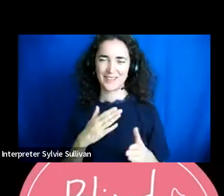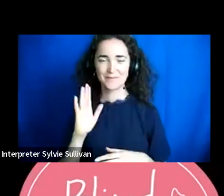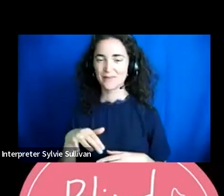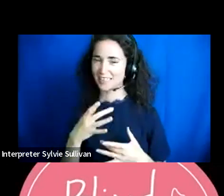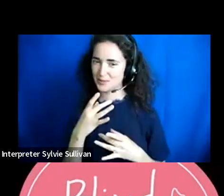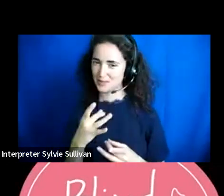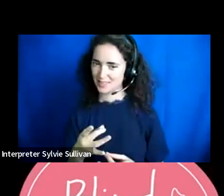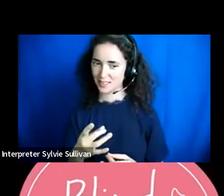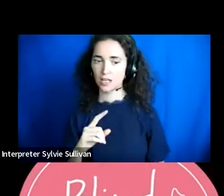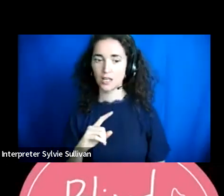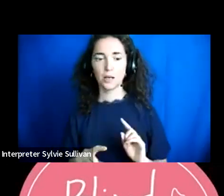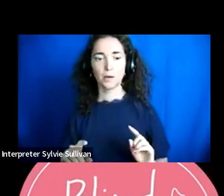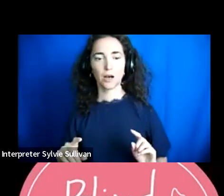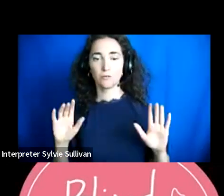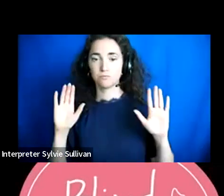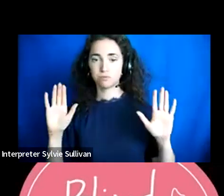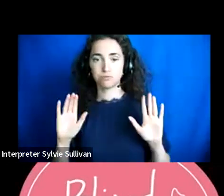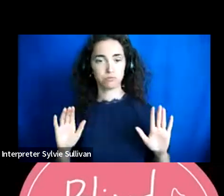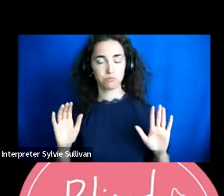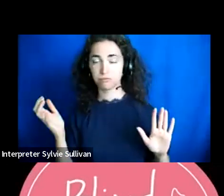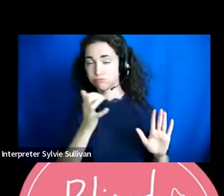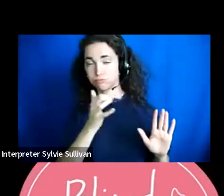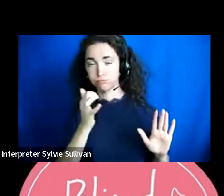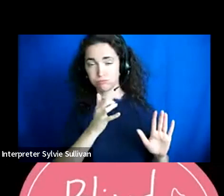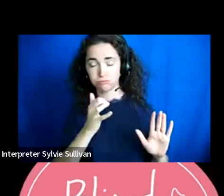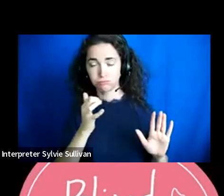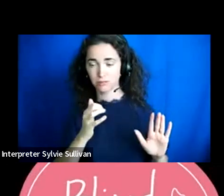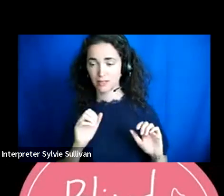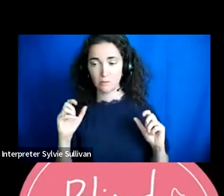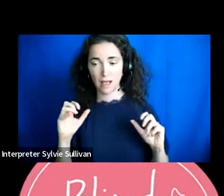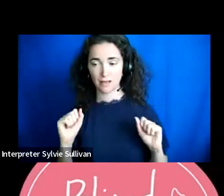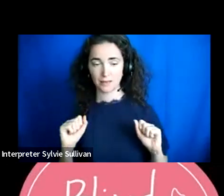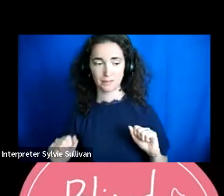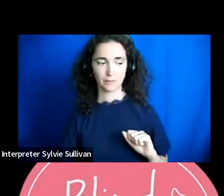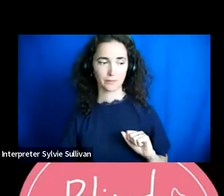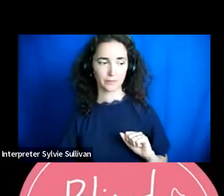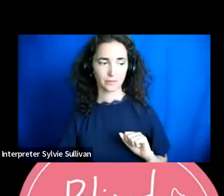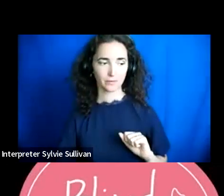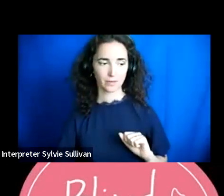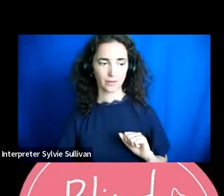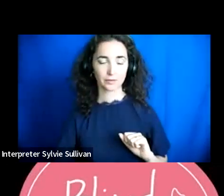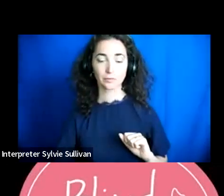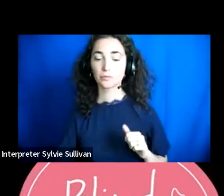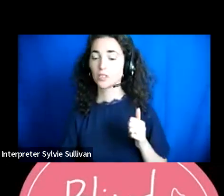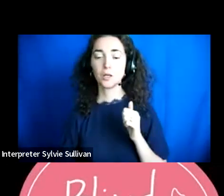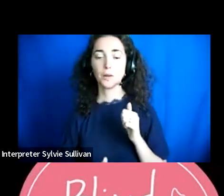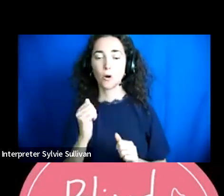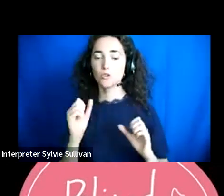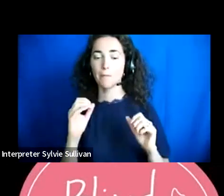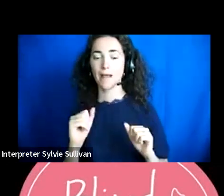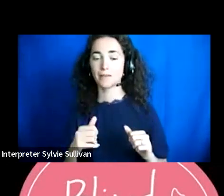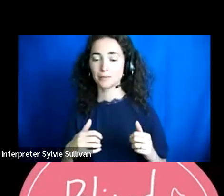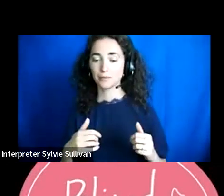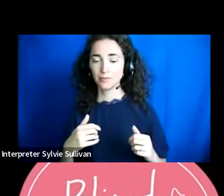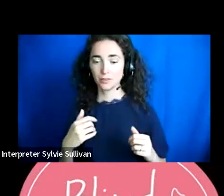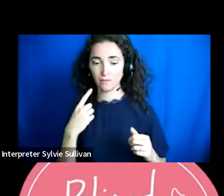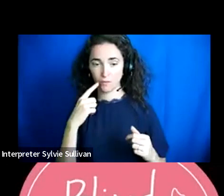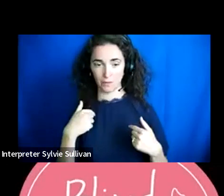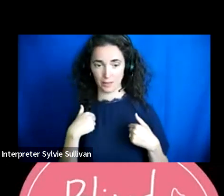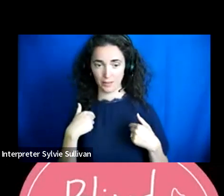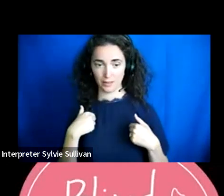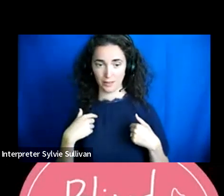But epic was epic. what amazed me most about it, and that was my voice with Nolan.